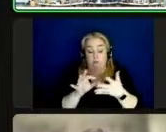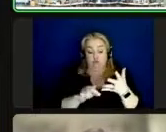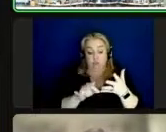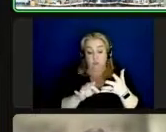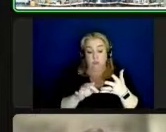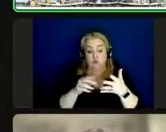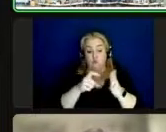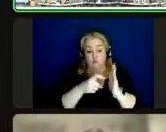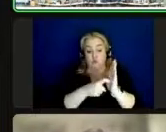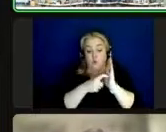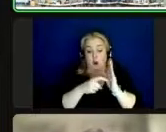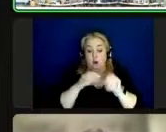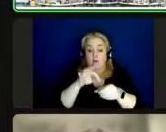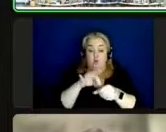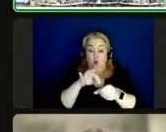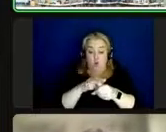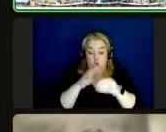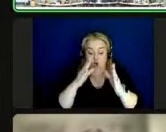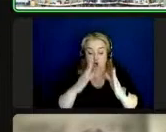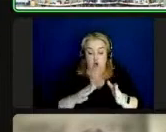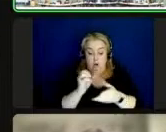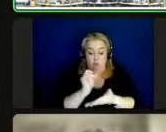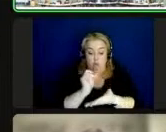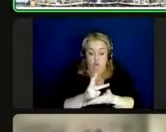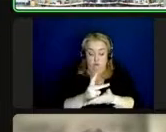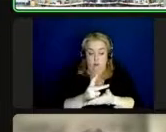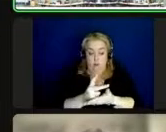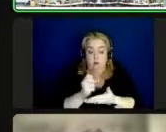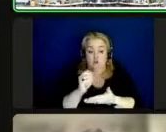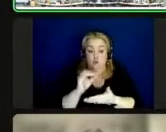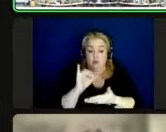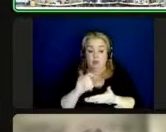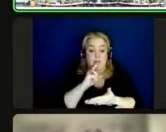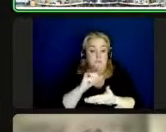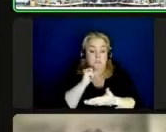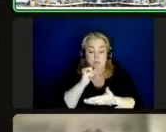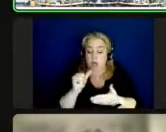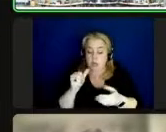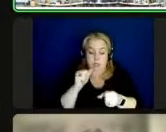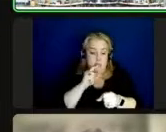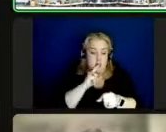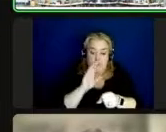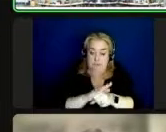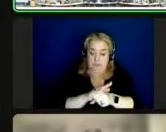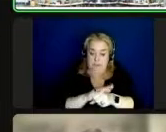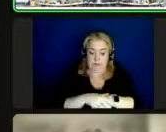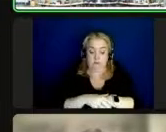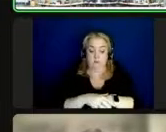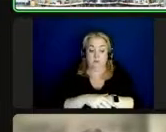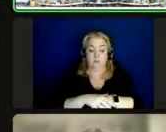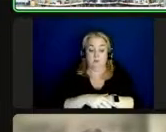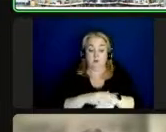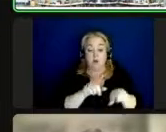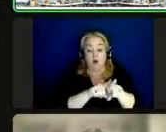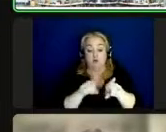REVENUE FOR ITS LOCAL OPTION LEVIES. AS WE WERE DISCUSSING REQUIRE